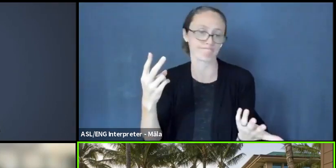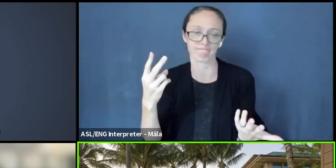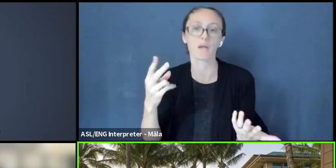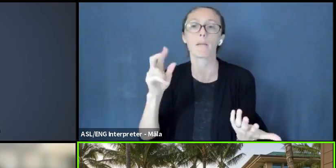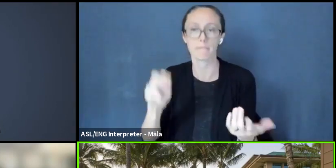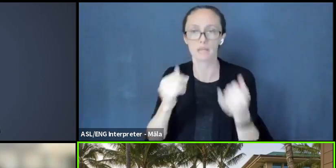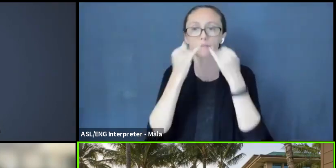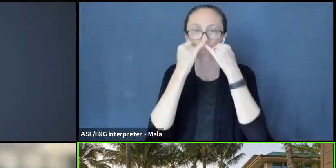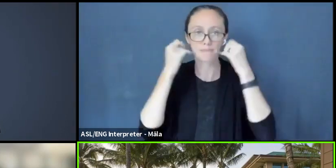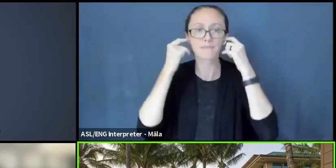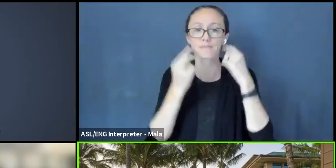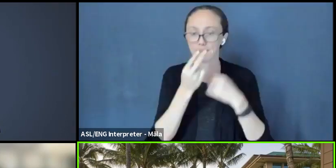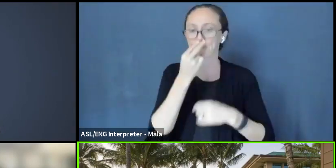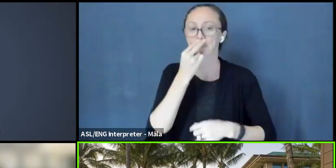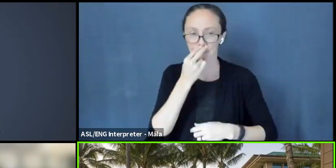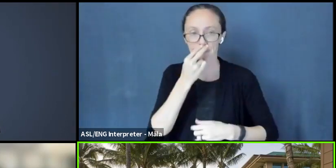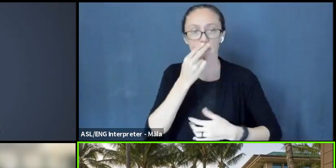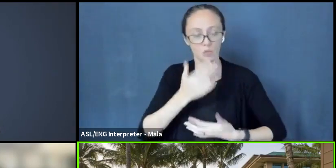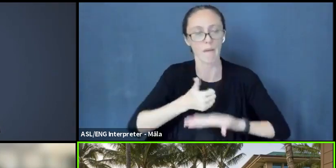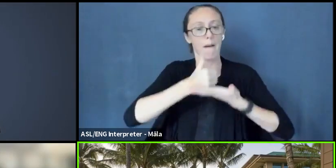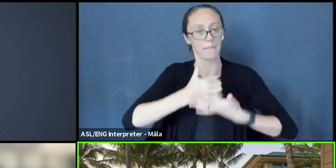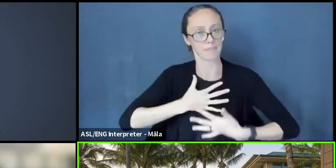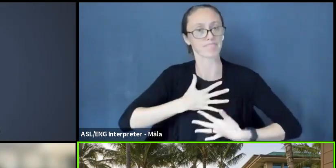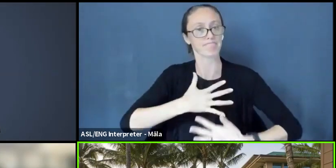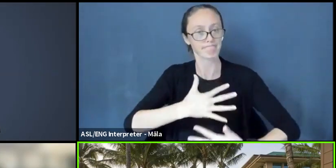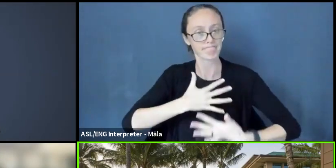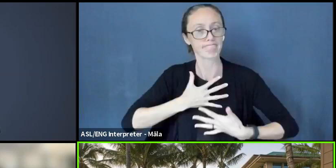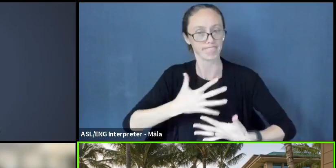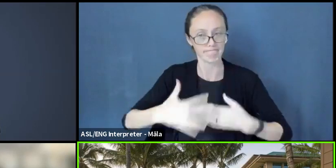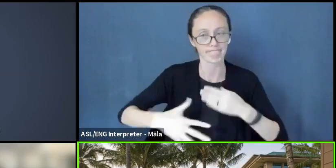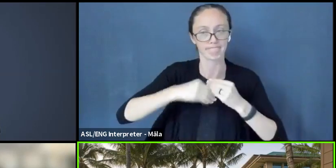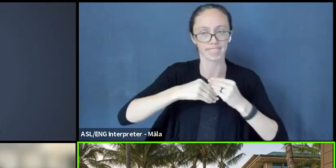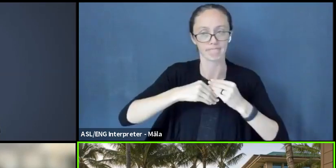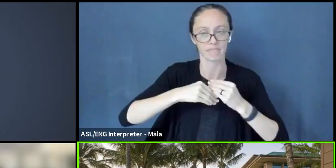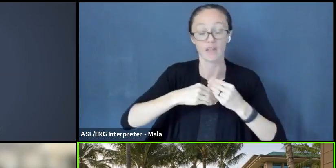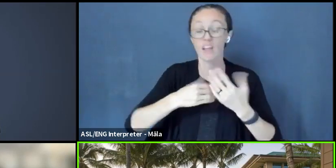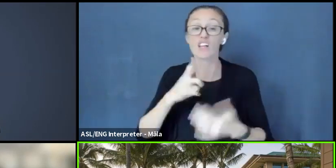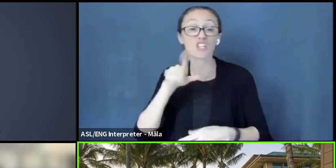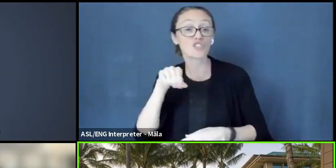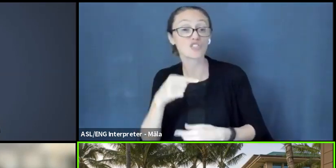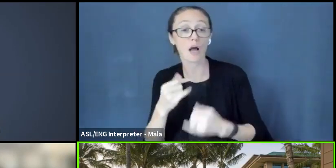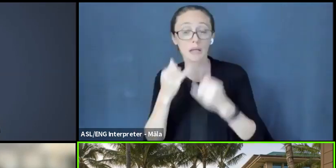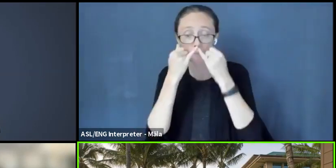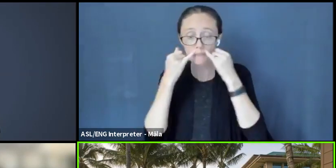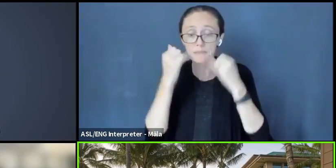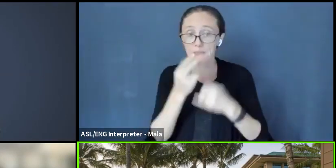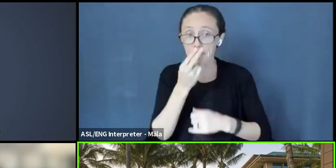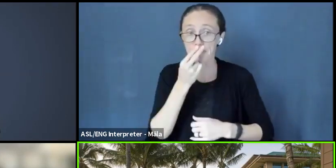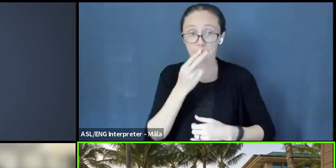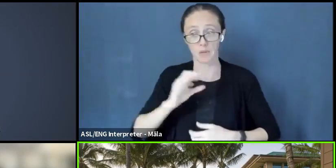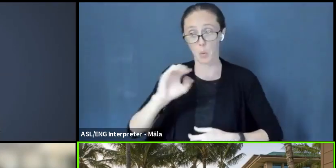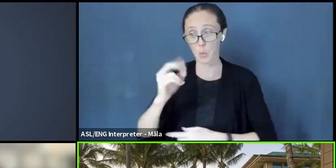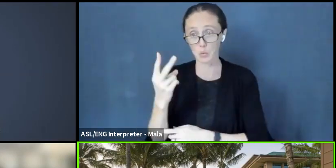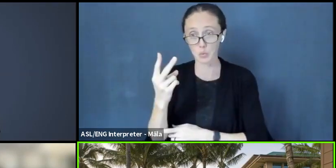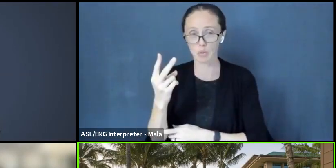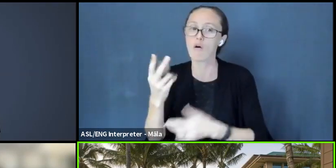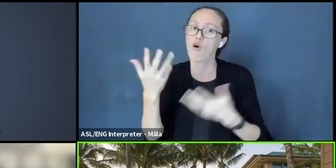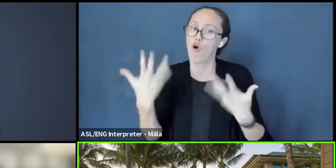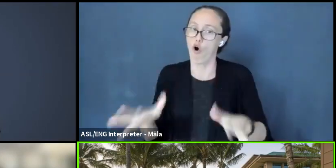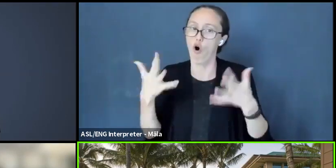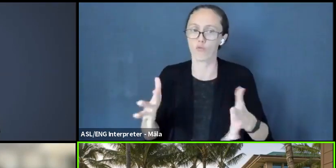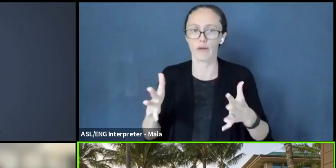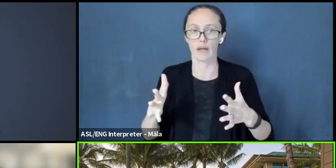And in the severe -- so just needing supplemental oxygen is already considered severe disease,